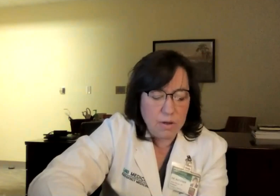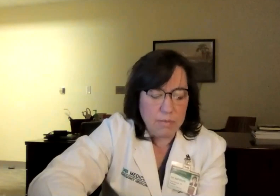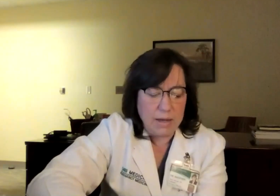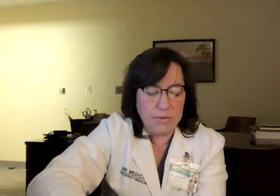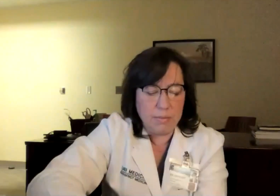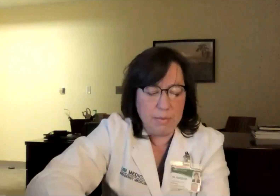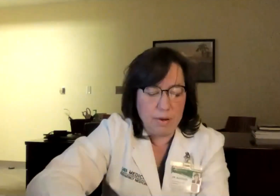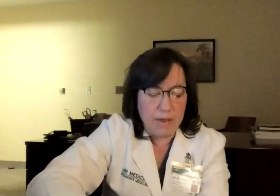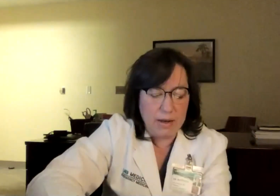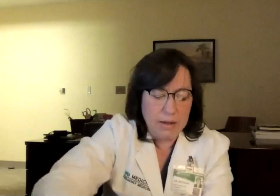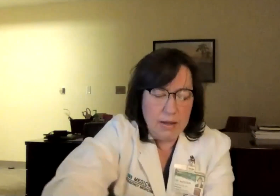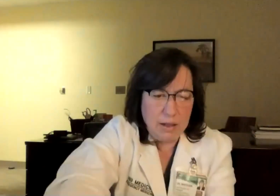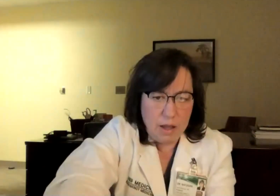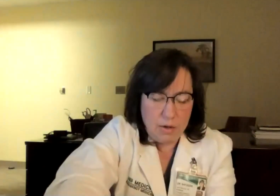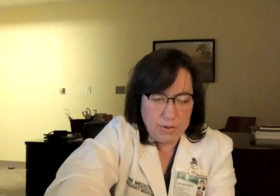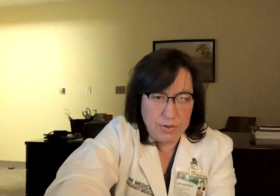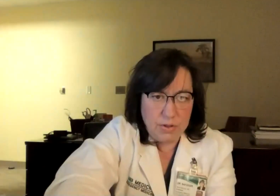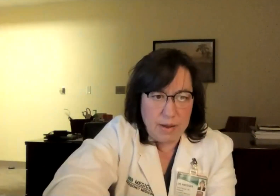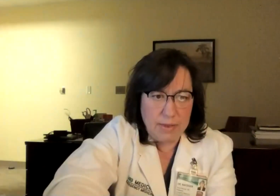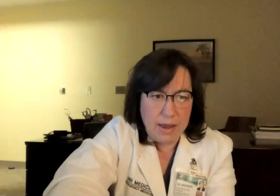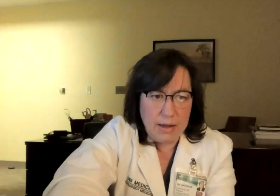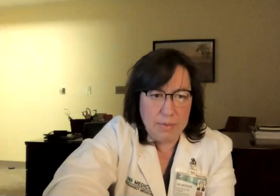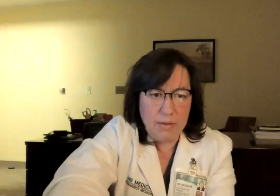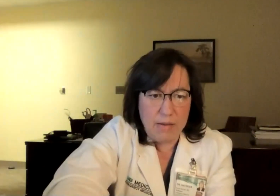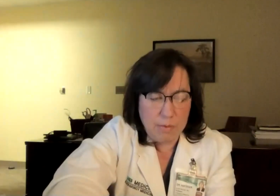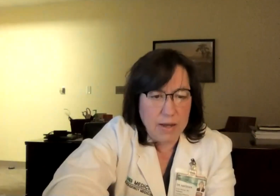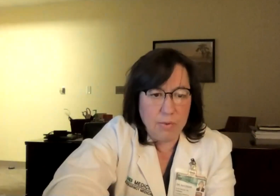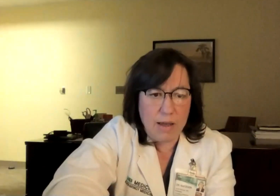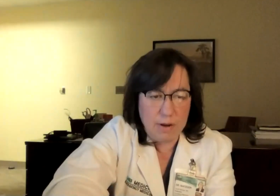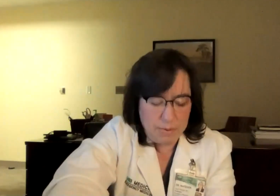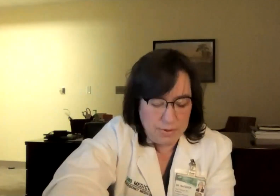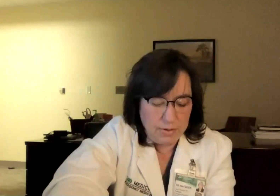i know some people have had a lot of questions about that but everybody will have an opportunity